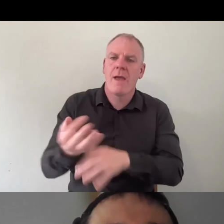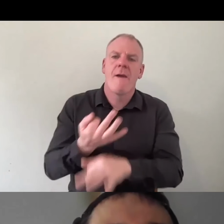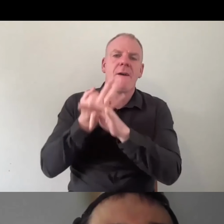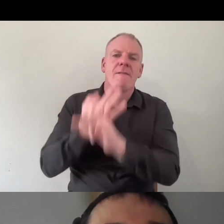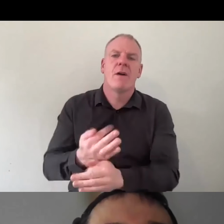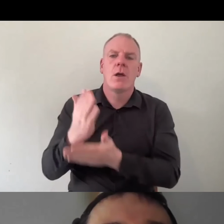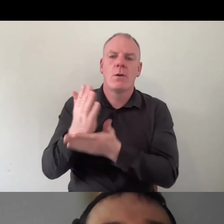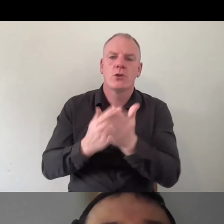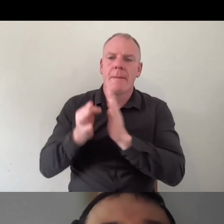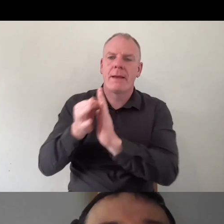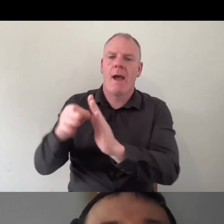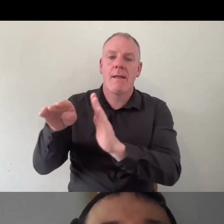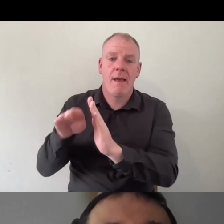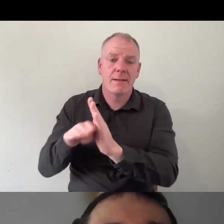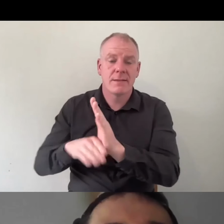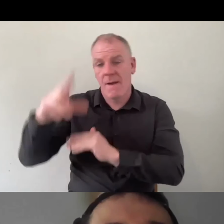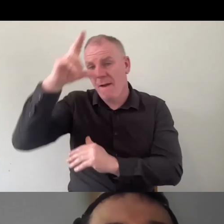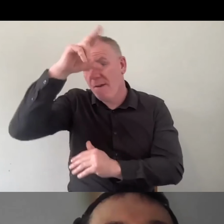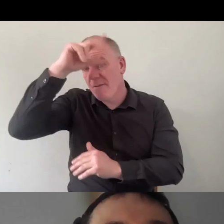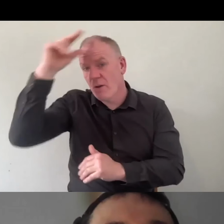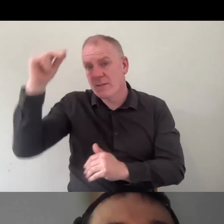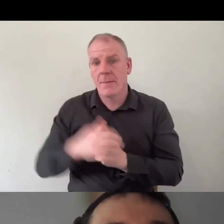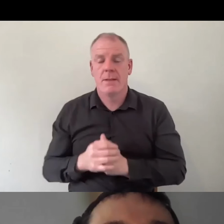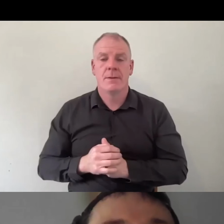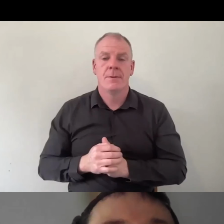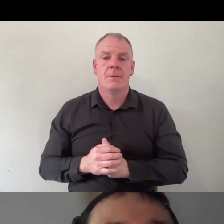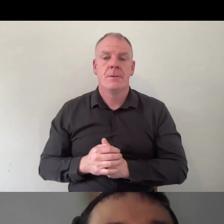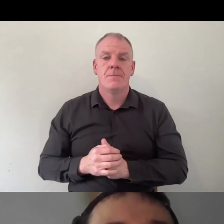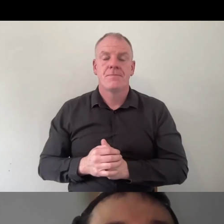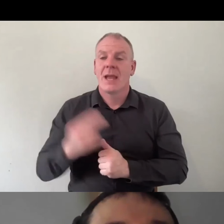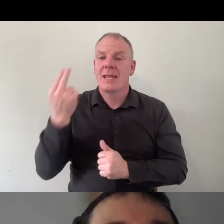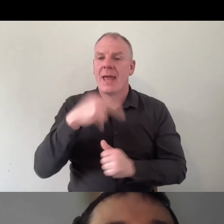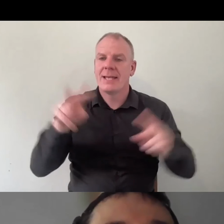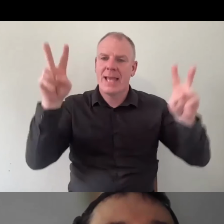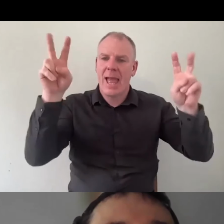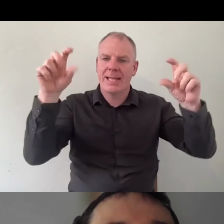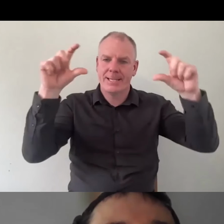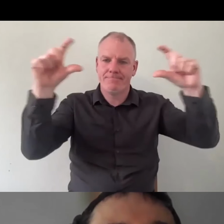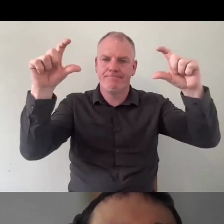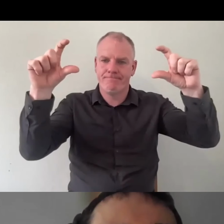For example, you have nice headings, you have nice alt text,